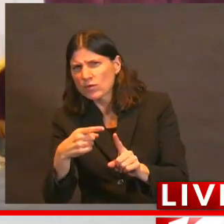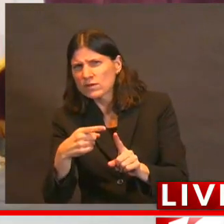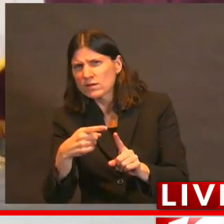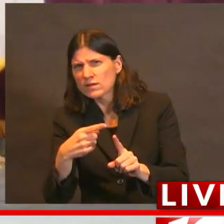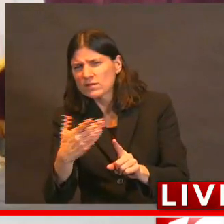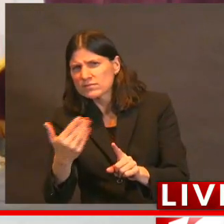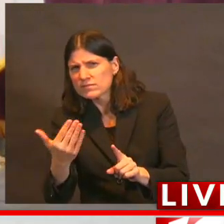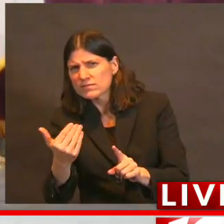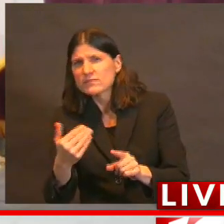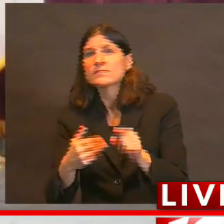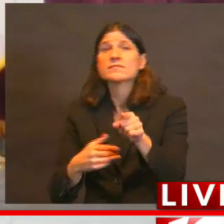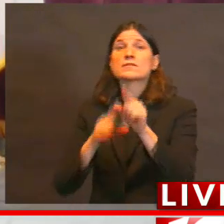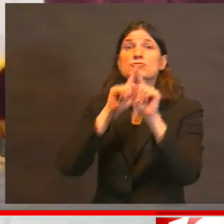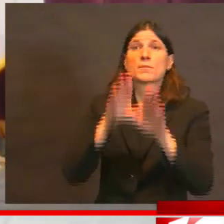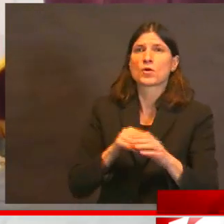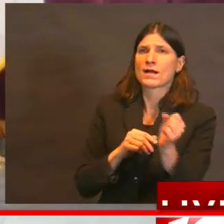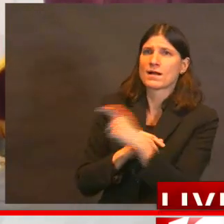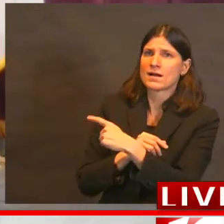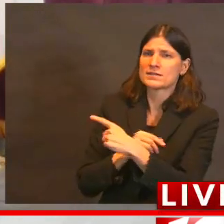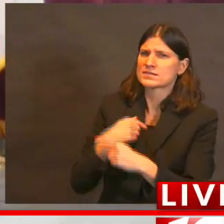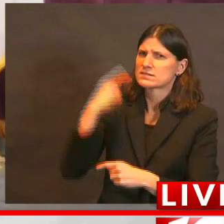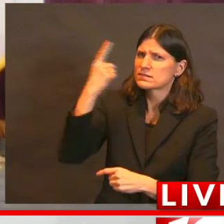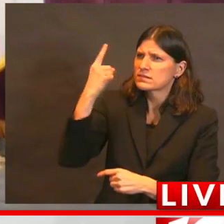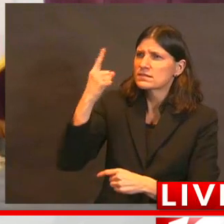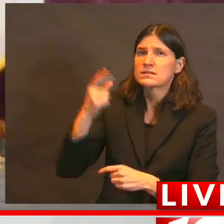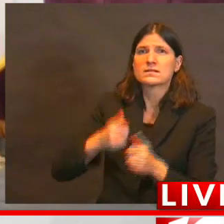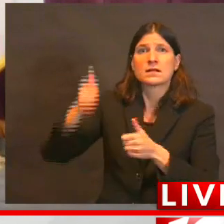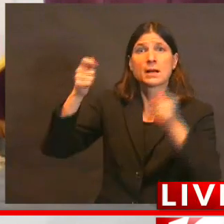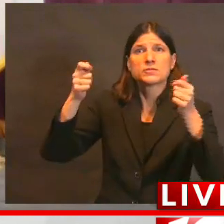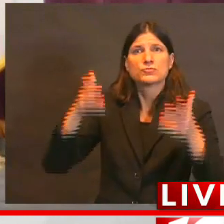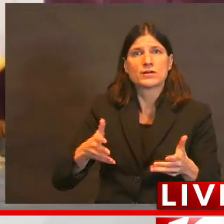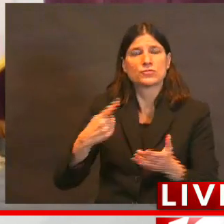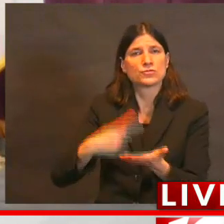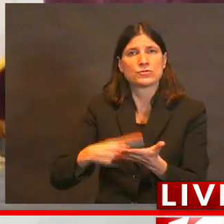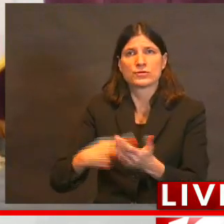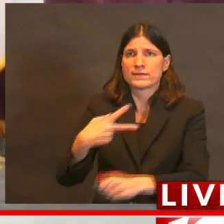OPERATIONS OF ALL THIS IS HEARTENING TO HEAR